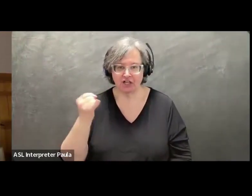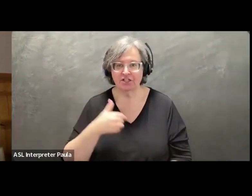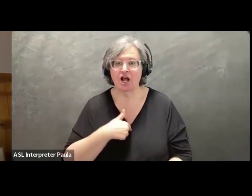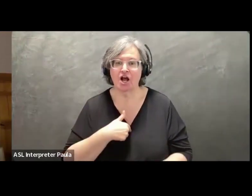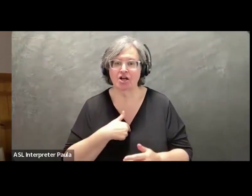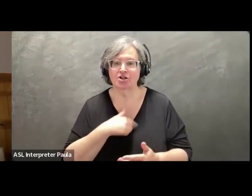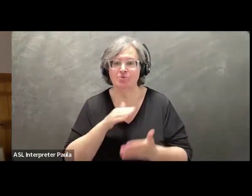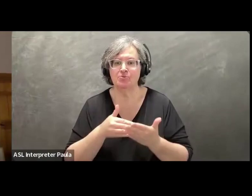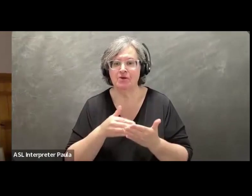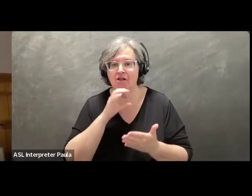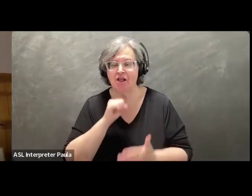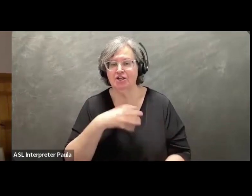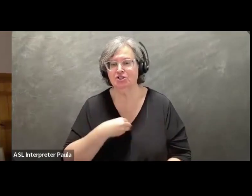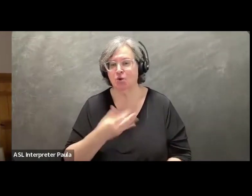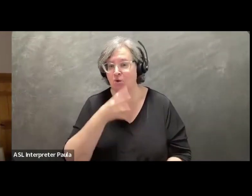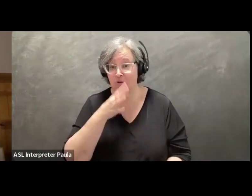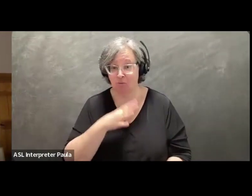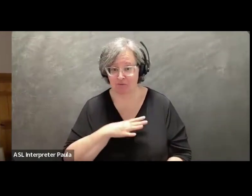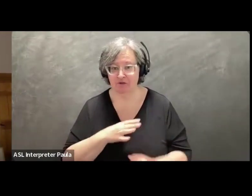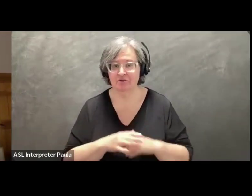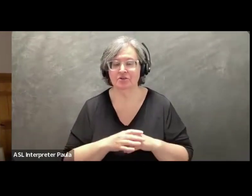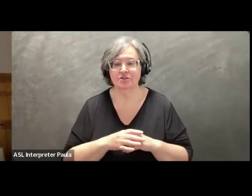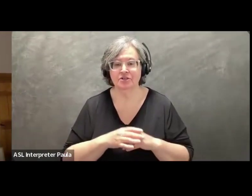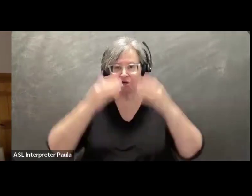middle aged white woman with long hair that's right now